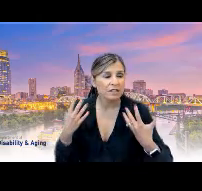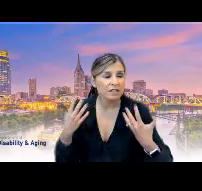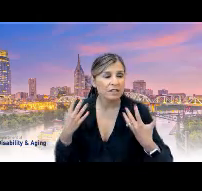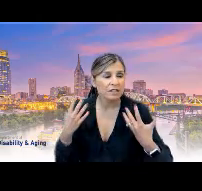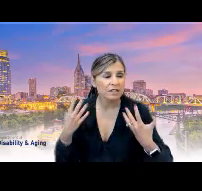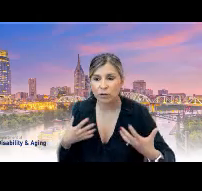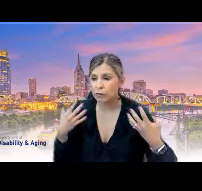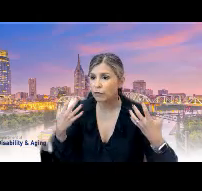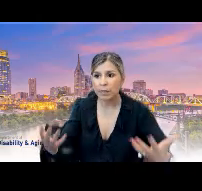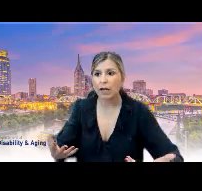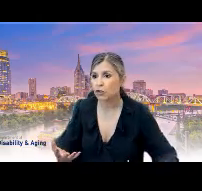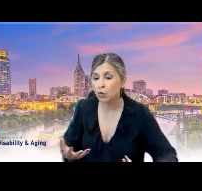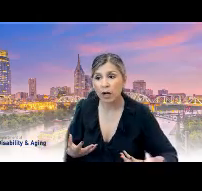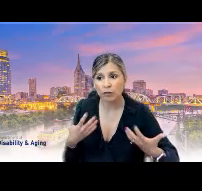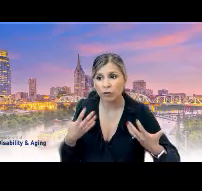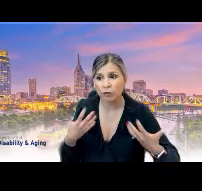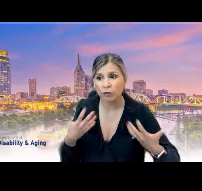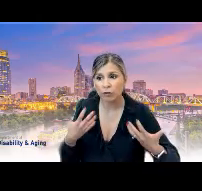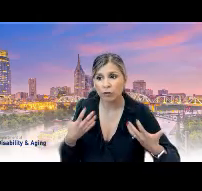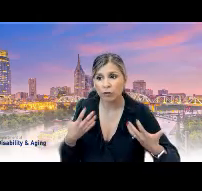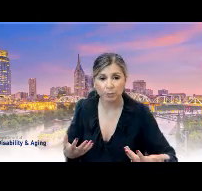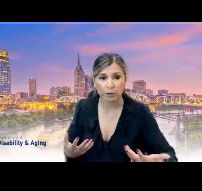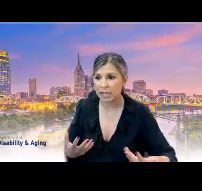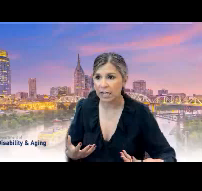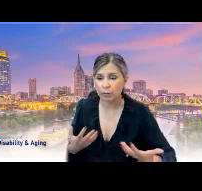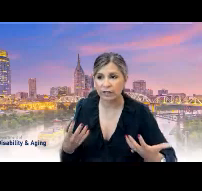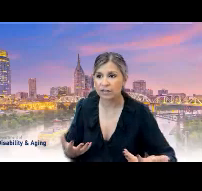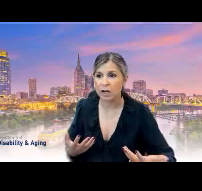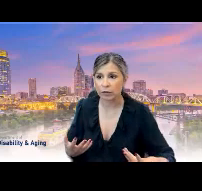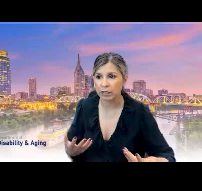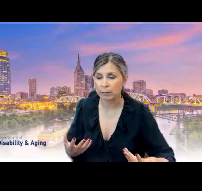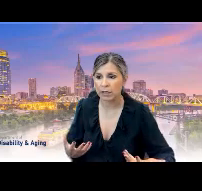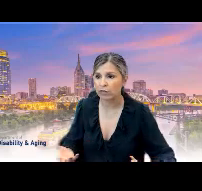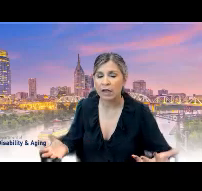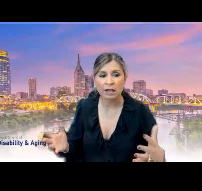Some of these folks serve 203 hundred people a day with these congregate meals.